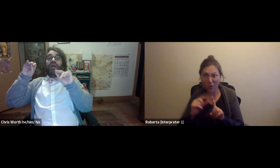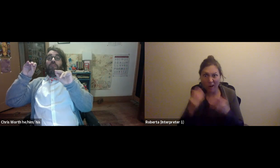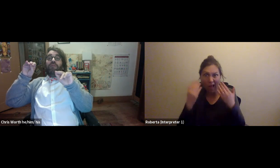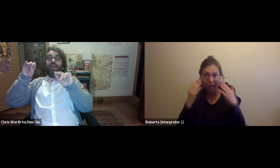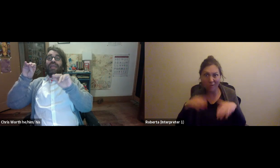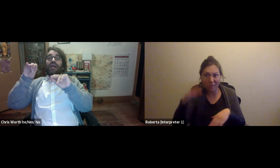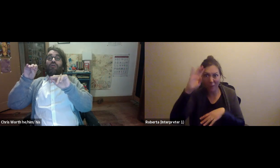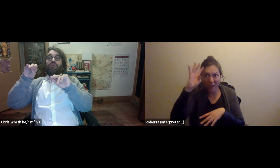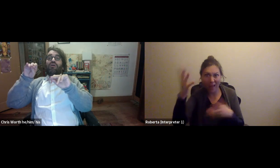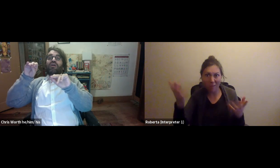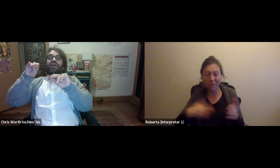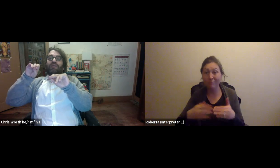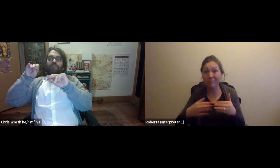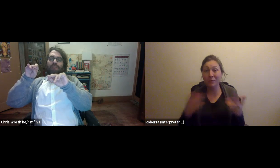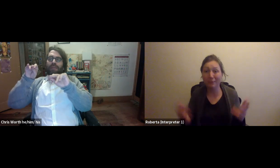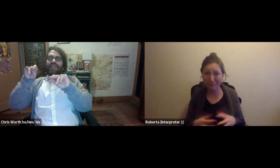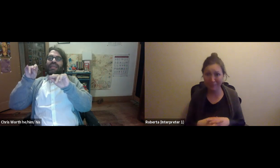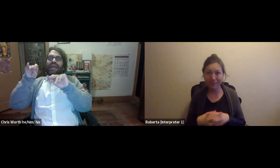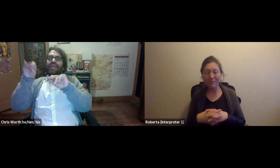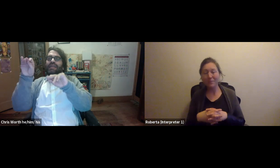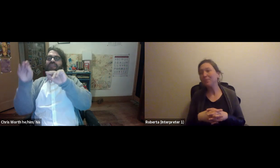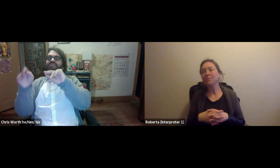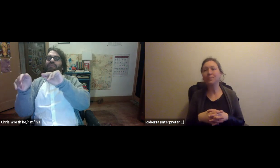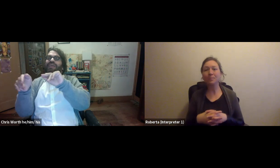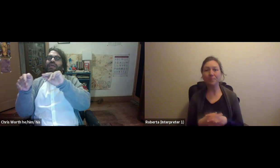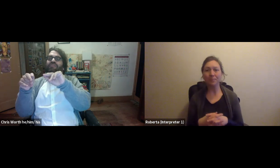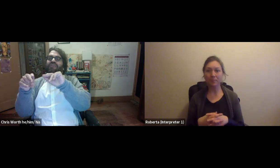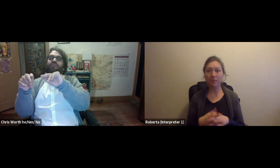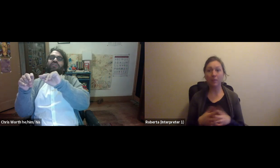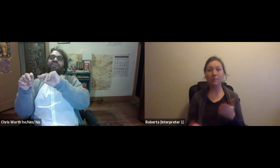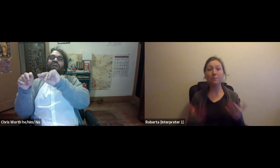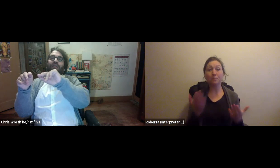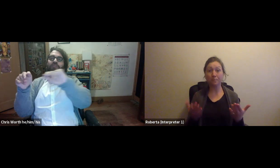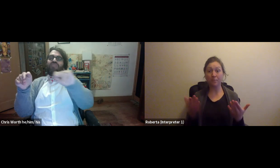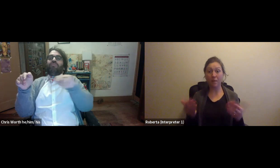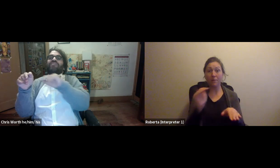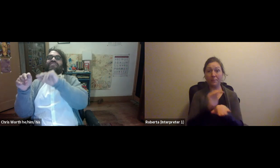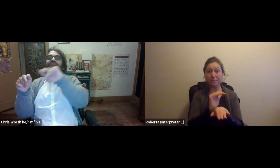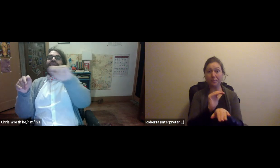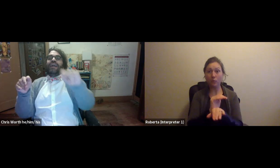But we can tell you, maybe tonight needs to be considered a myth-busting night.